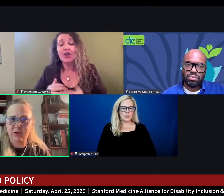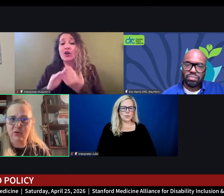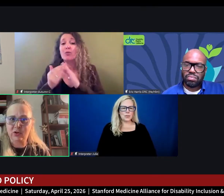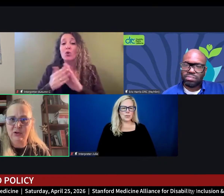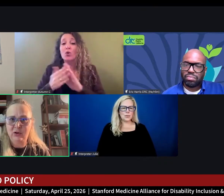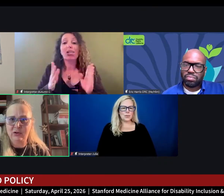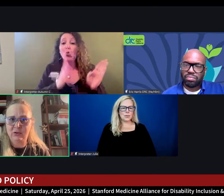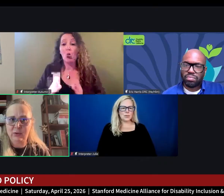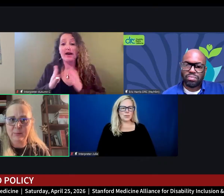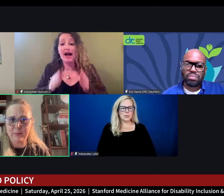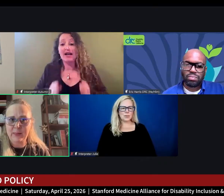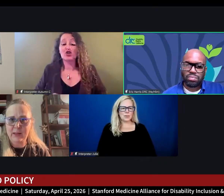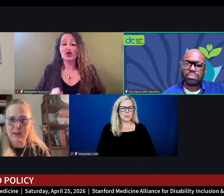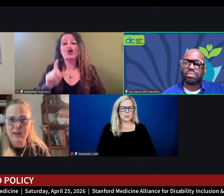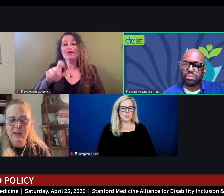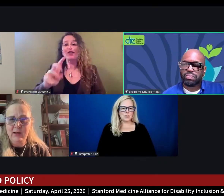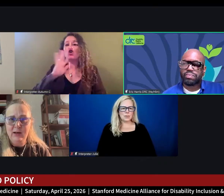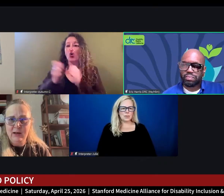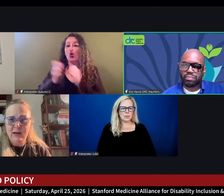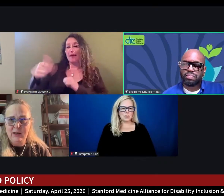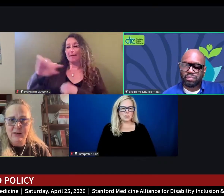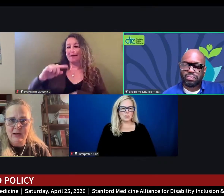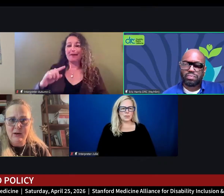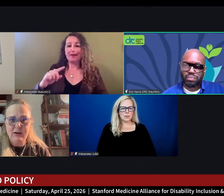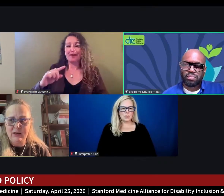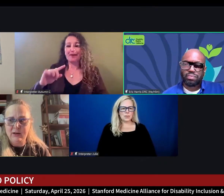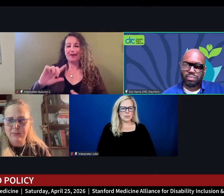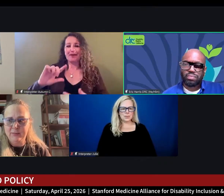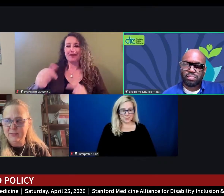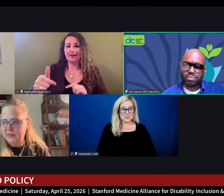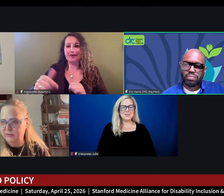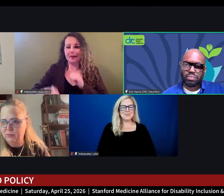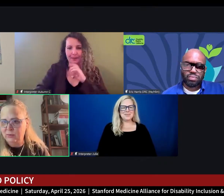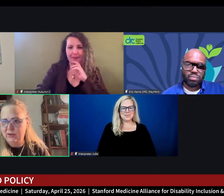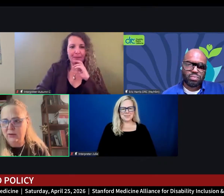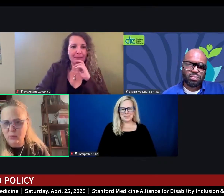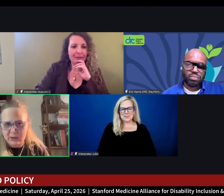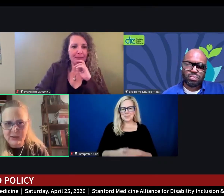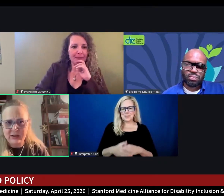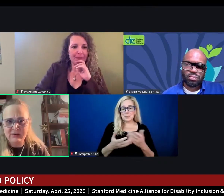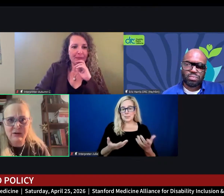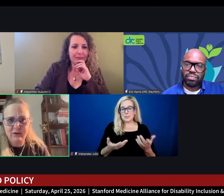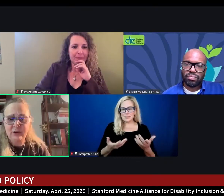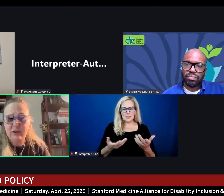going to know who you're going to talk to. They all um that's one thing. Why did I get started?